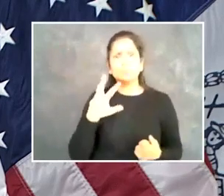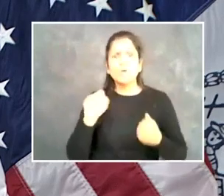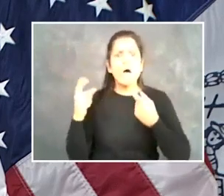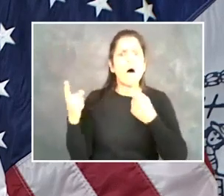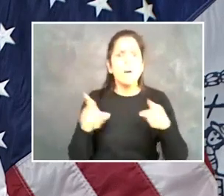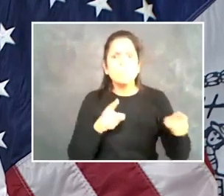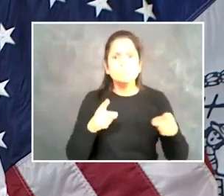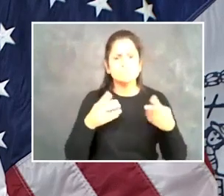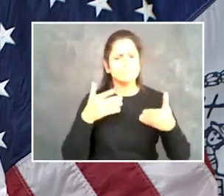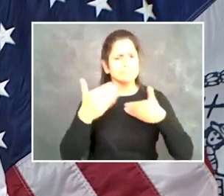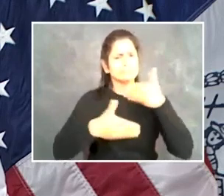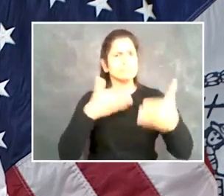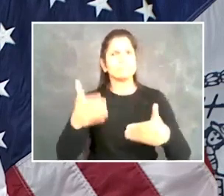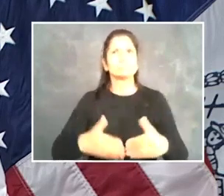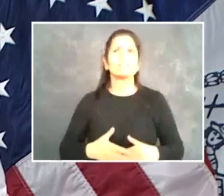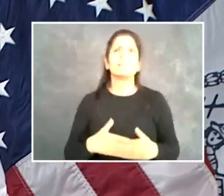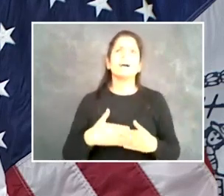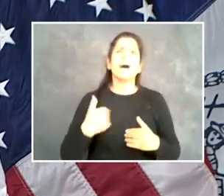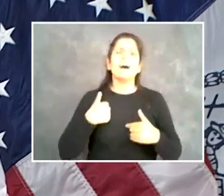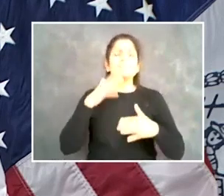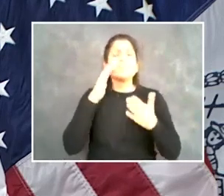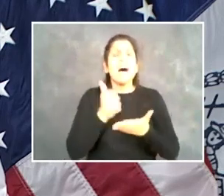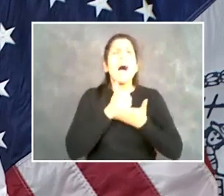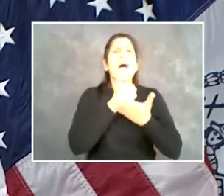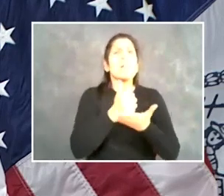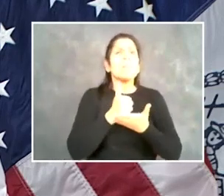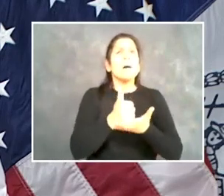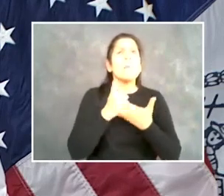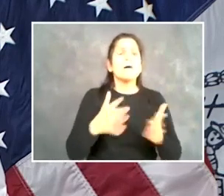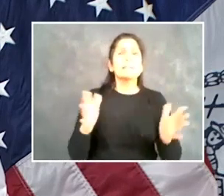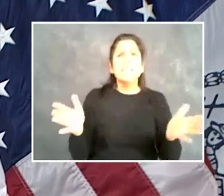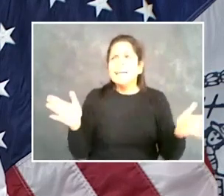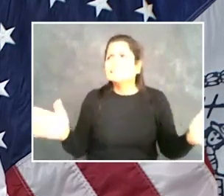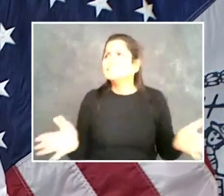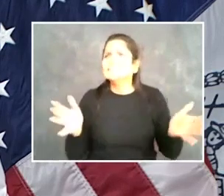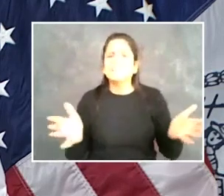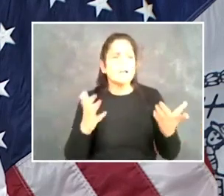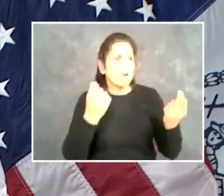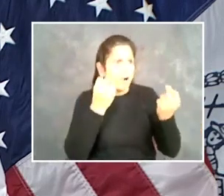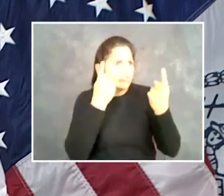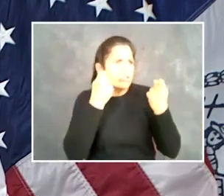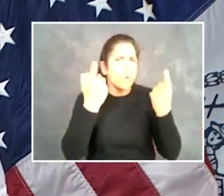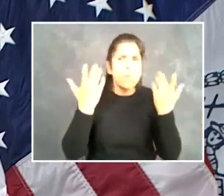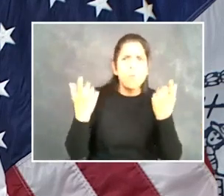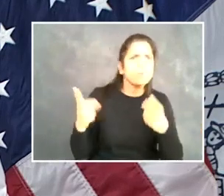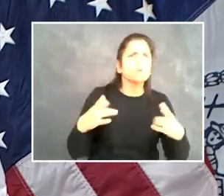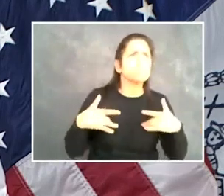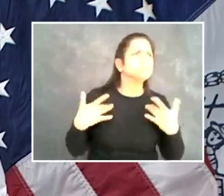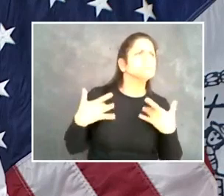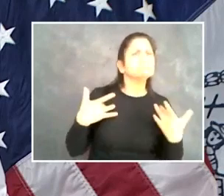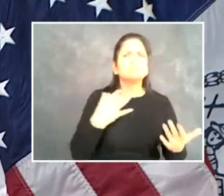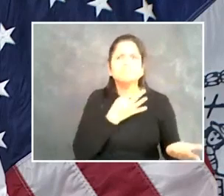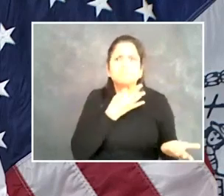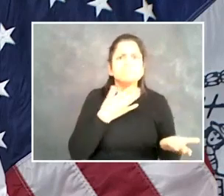FROM ALL OF YOU TO HELP THE PEOPLE GET A BETTER SENSE OF WHAT'S GOING ON, AND ANSWER IMPORTANT AND TOUGH QUESTIONS THAT THE PUBLIC DESERVES